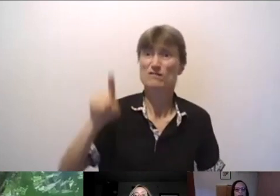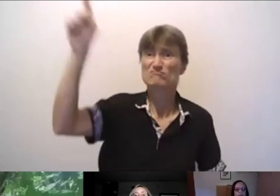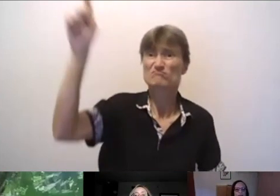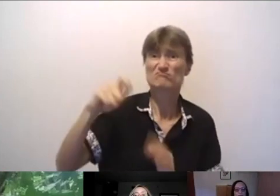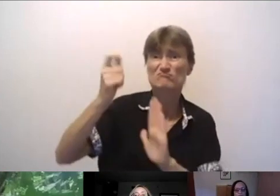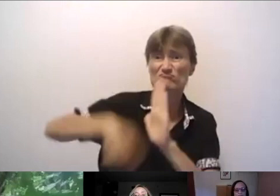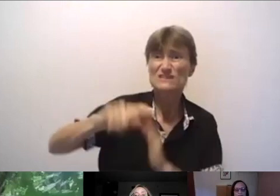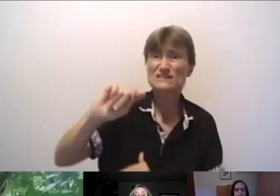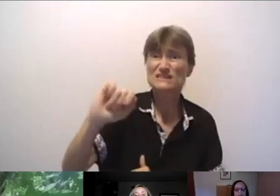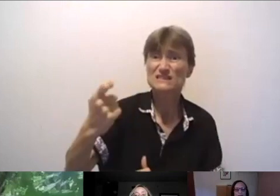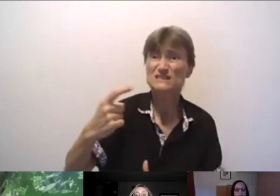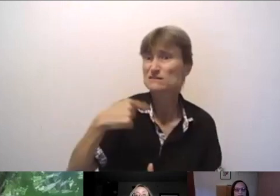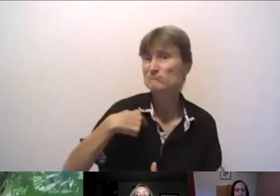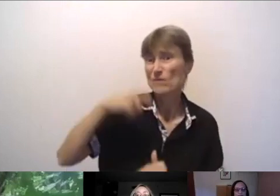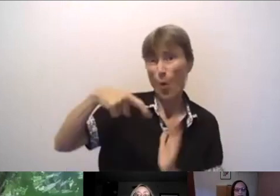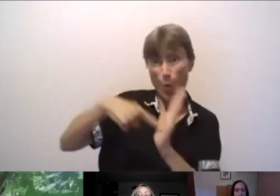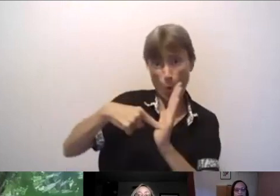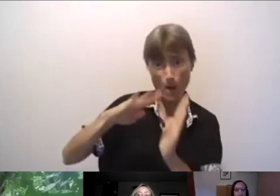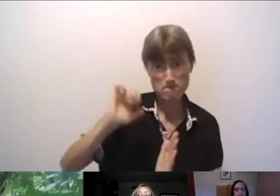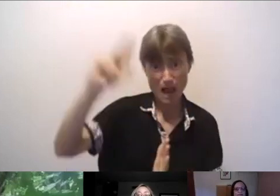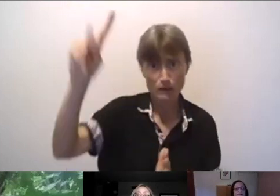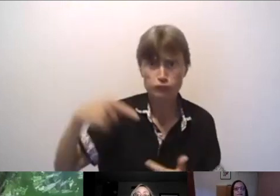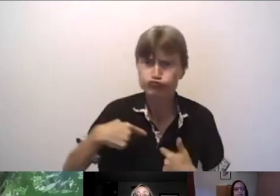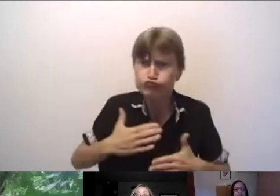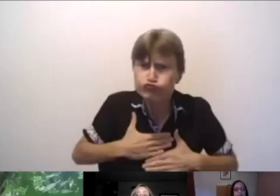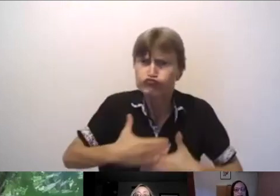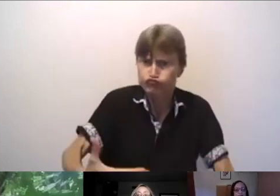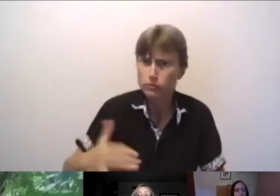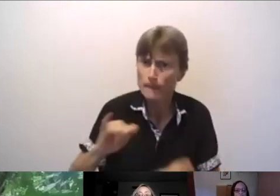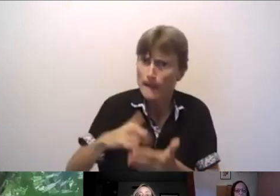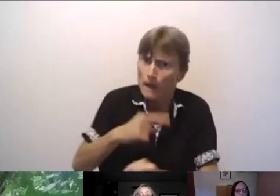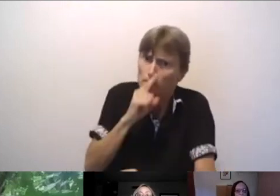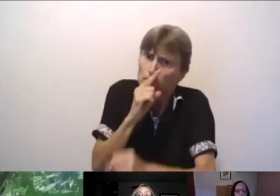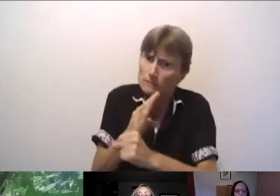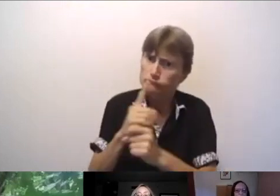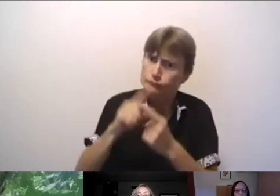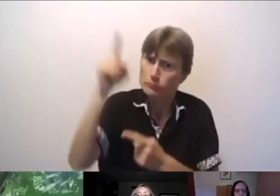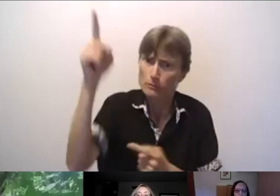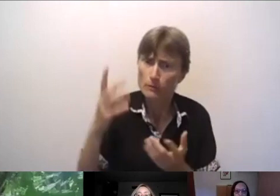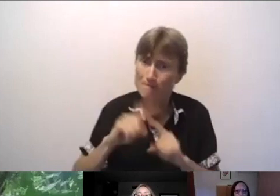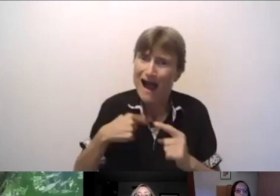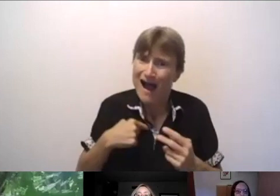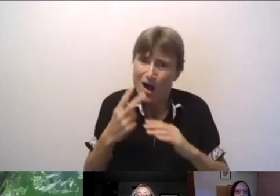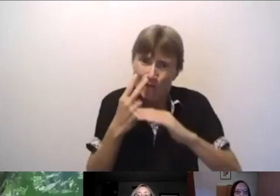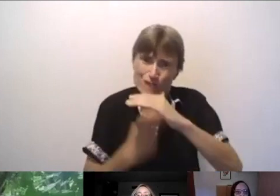and i think that that hands-off approach is part of what i get excited about with the possibilities of a universal basic income